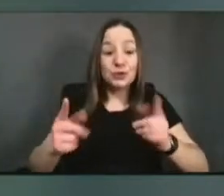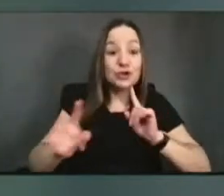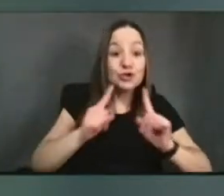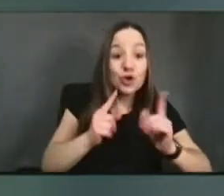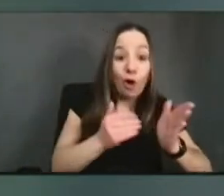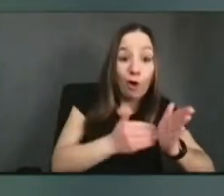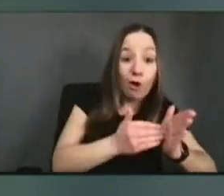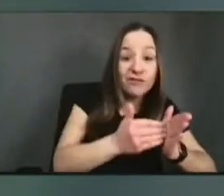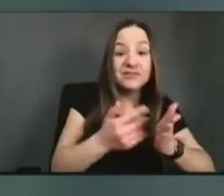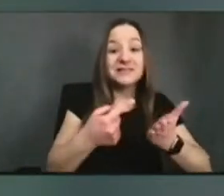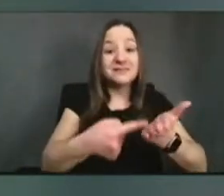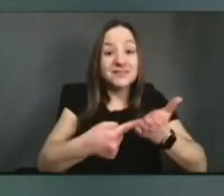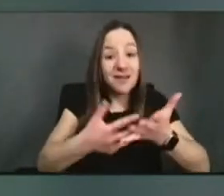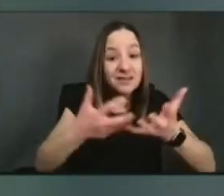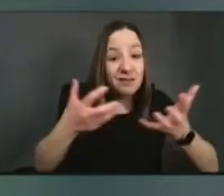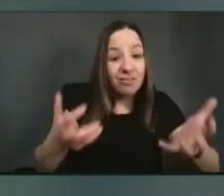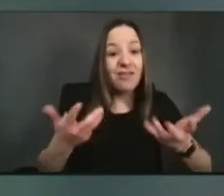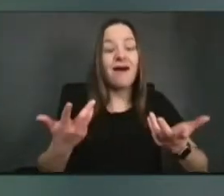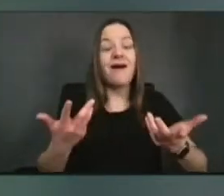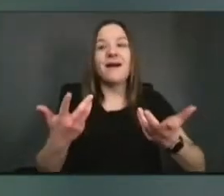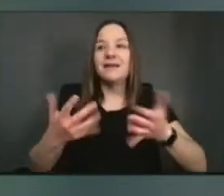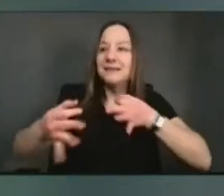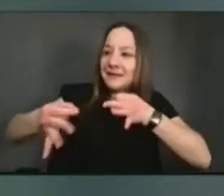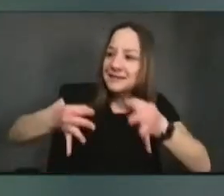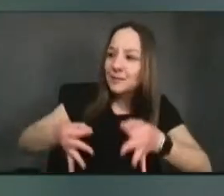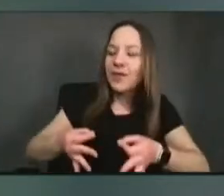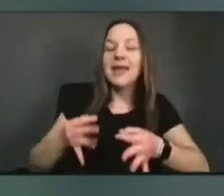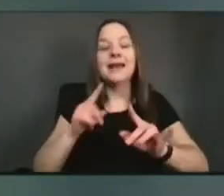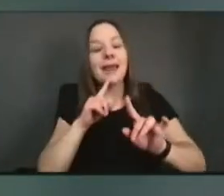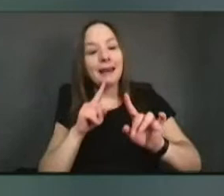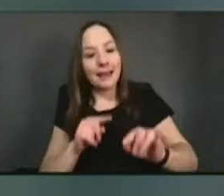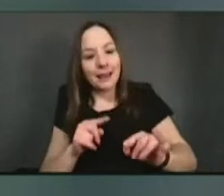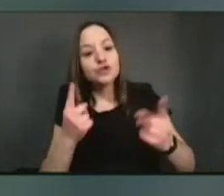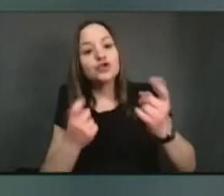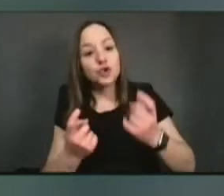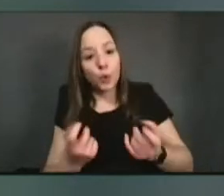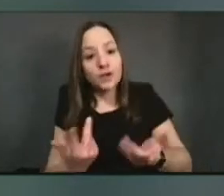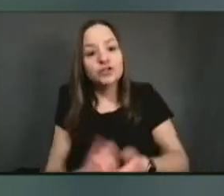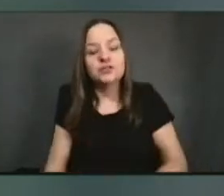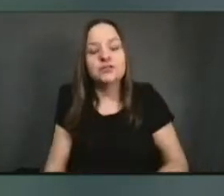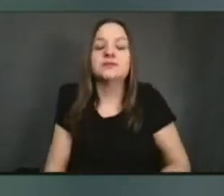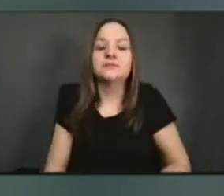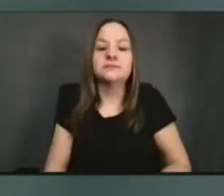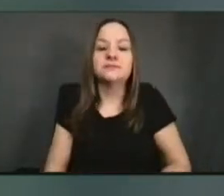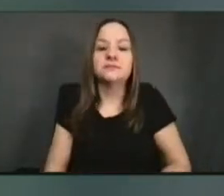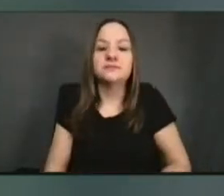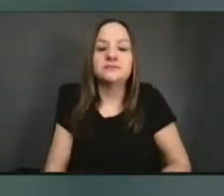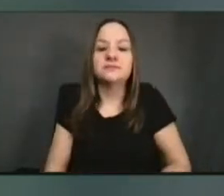lot. We have to talk often. You have to spend time to explain and ask questions and get